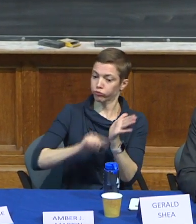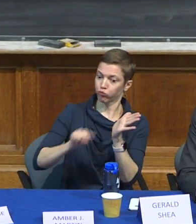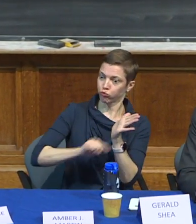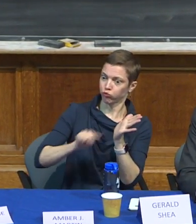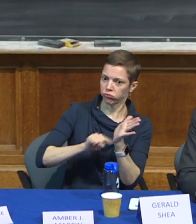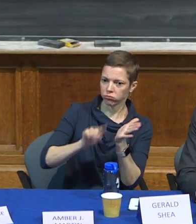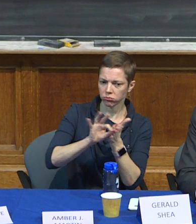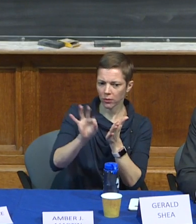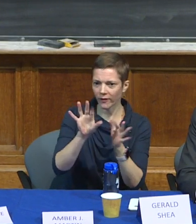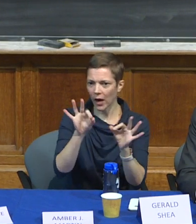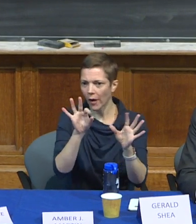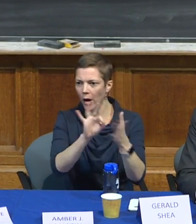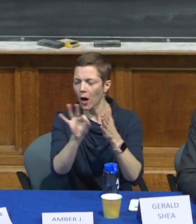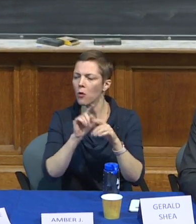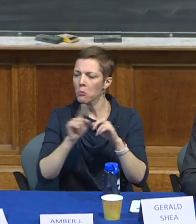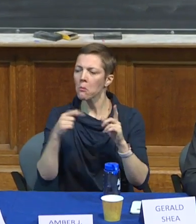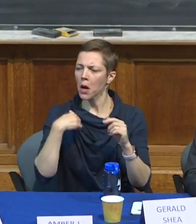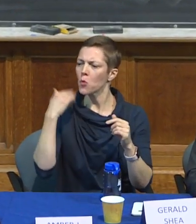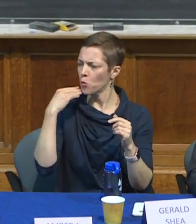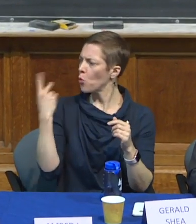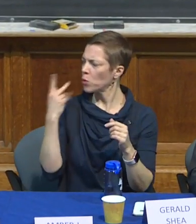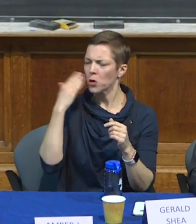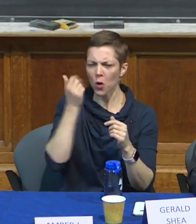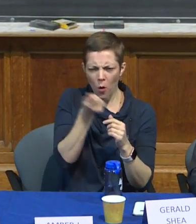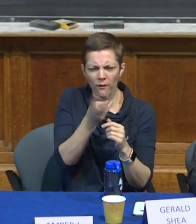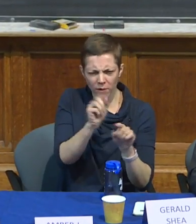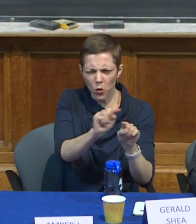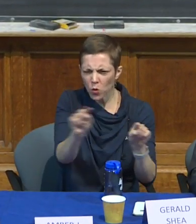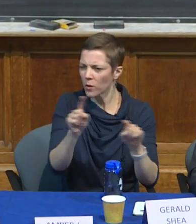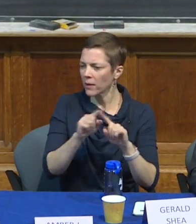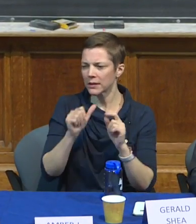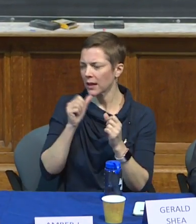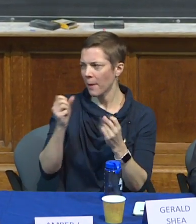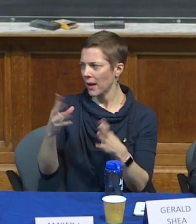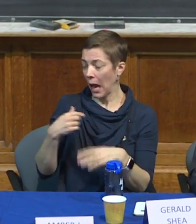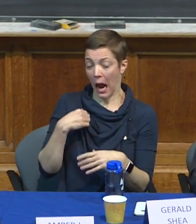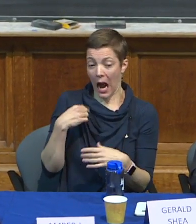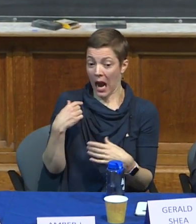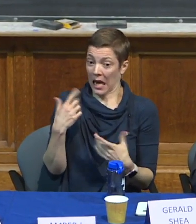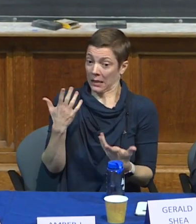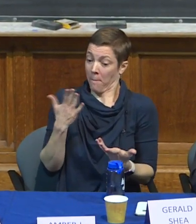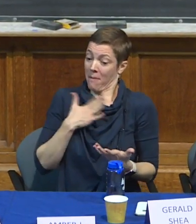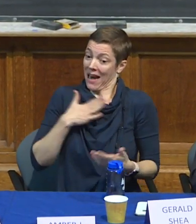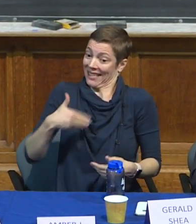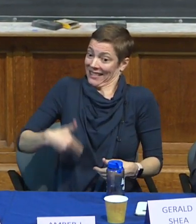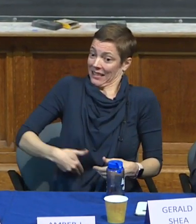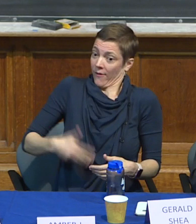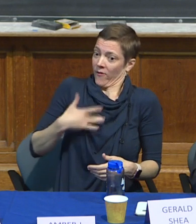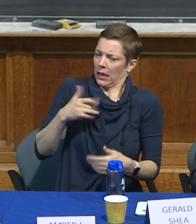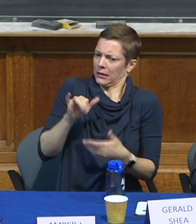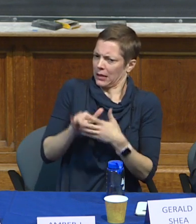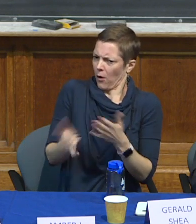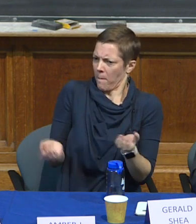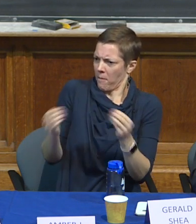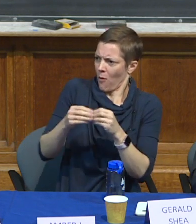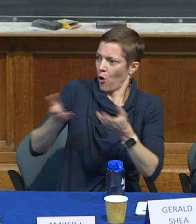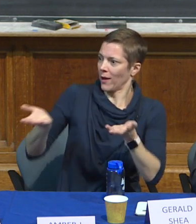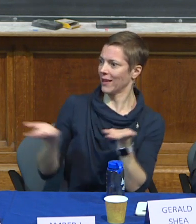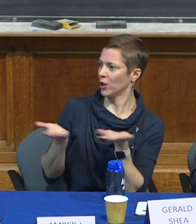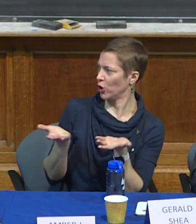I actually don't know anyone whose taken a look at counting that. We know of a few but there aren't many.